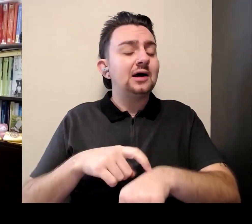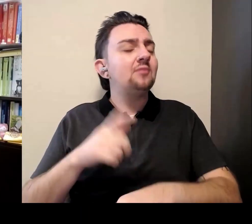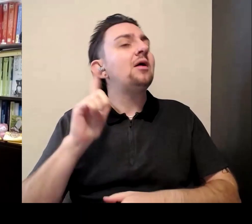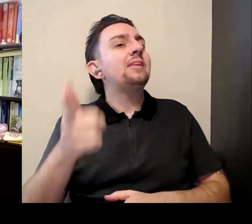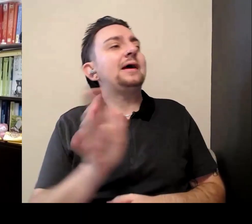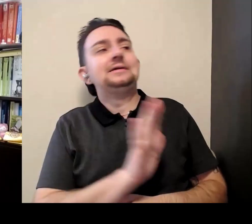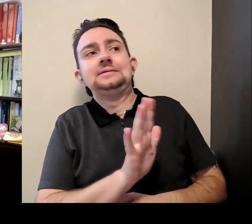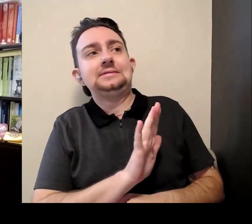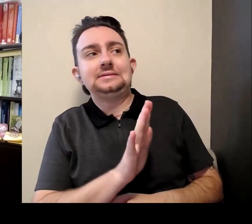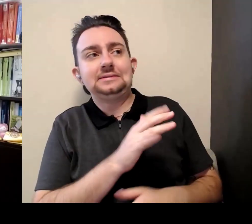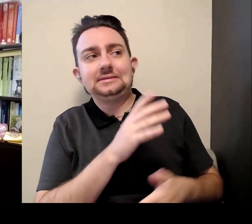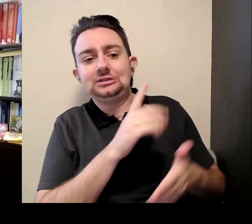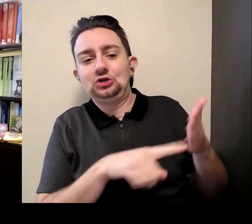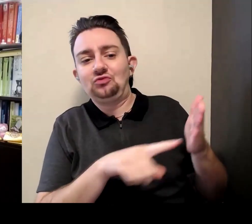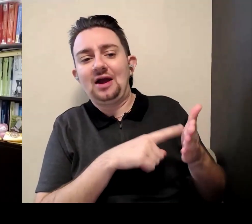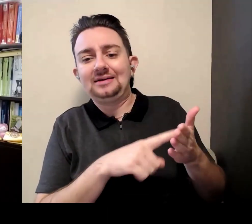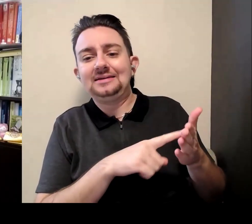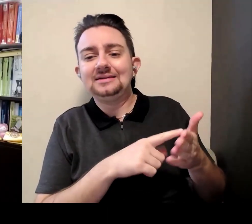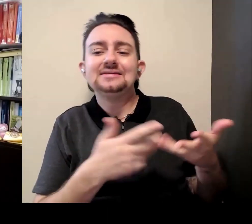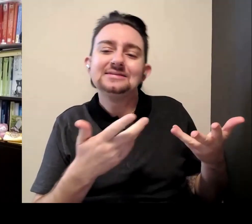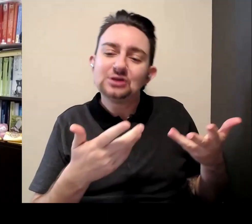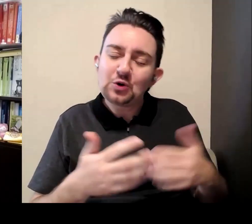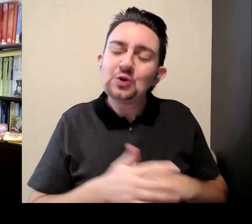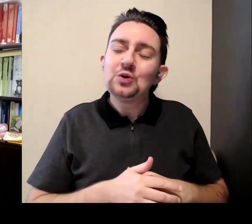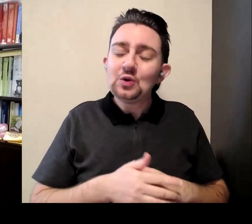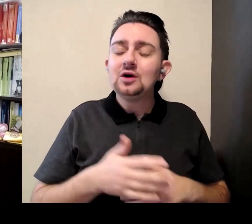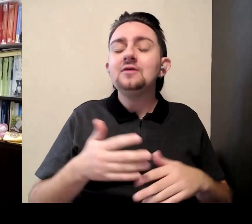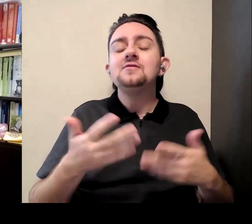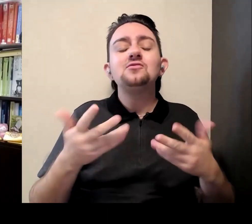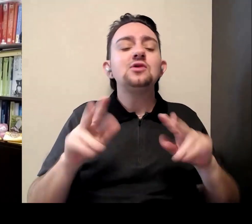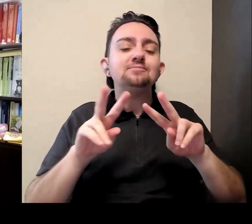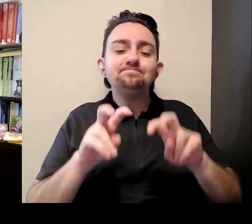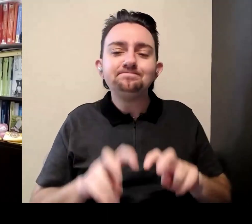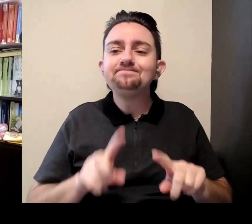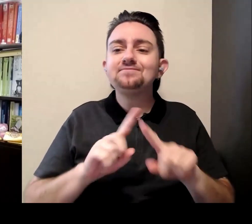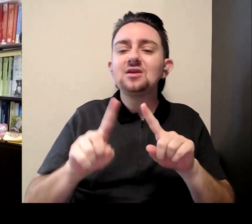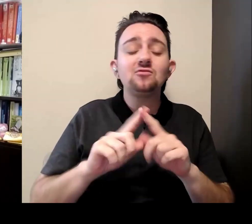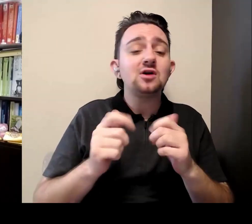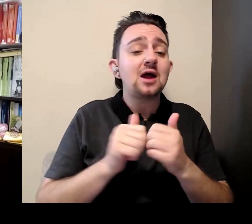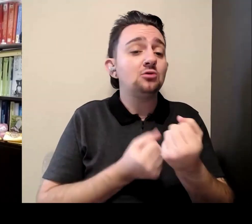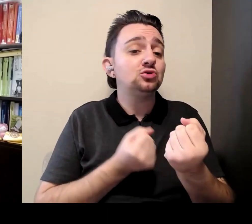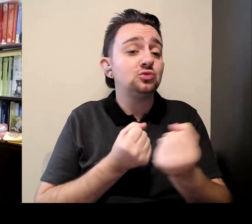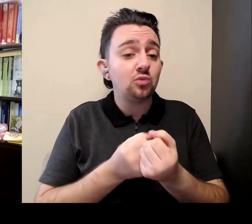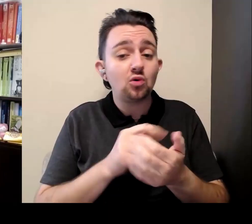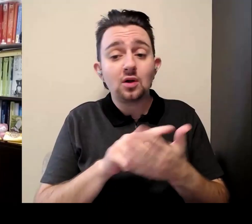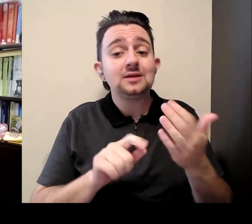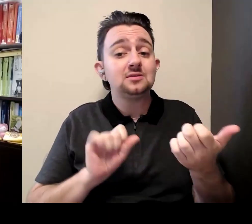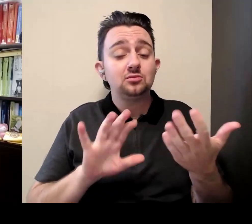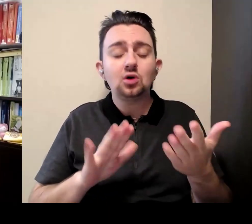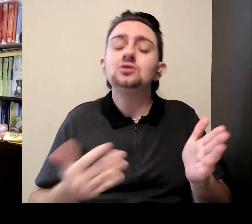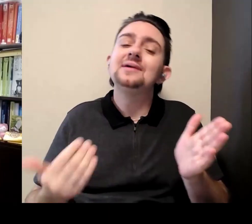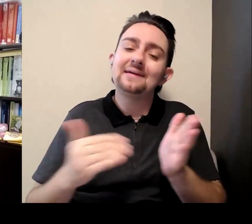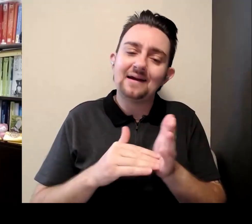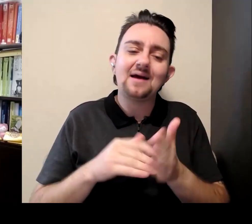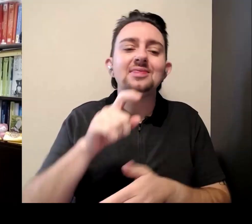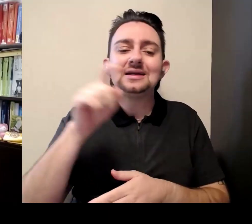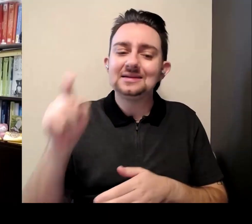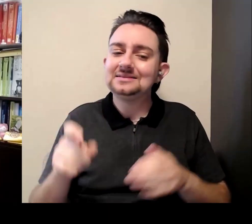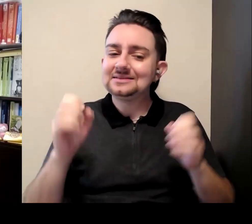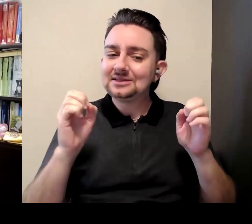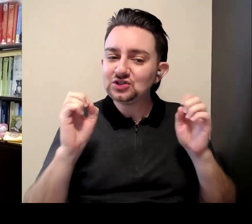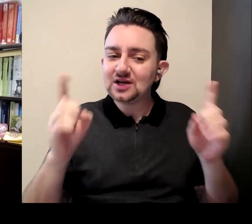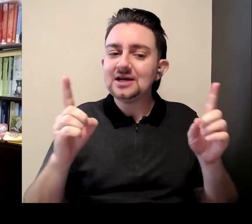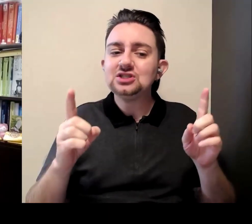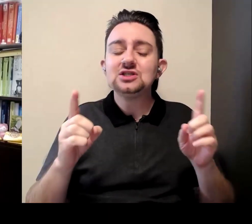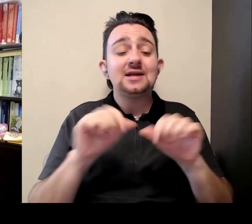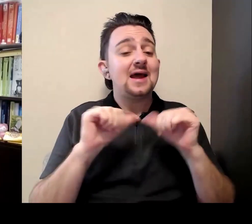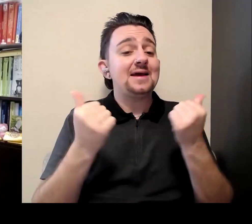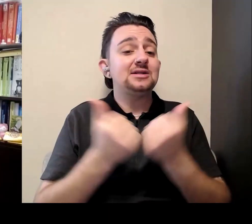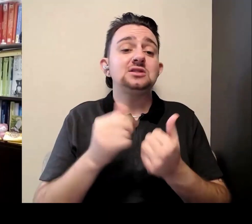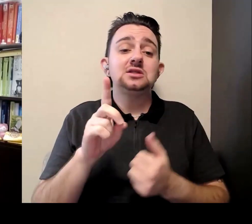So when we're looking at different things that might support this, again, going to that Texas Education Agency document, it really clearly states it, which is really nice.